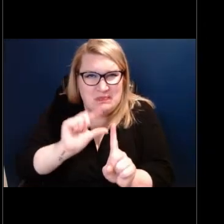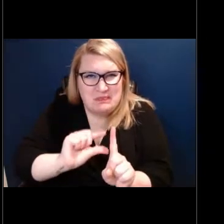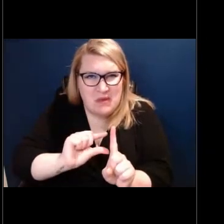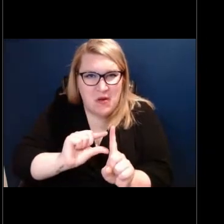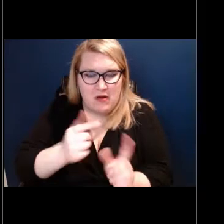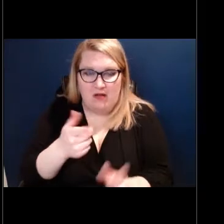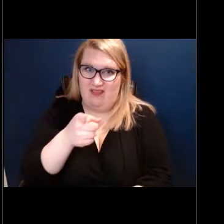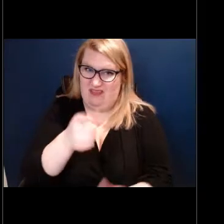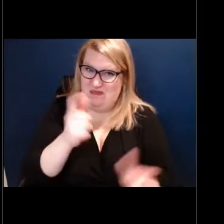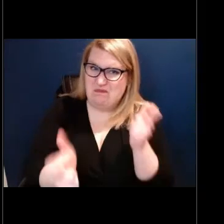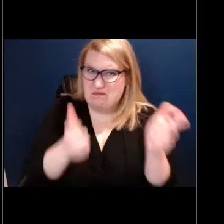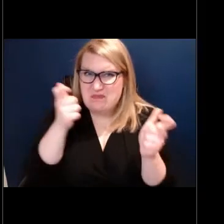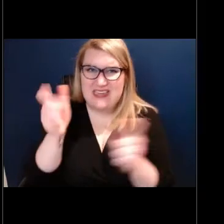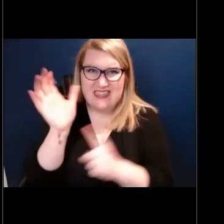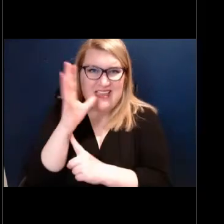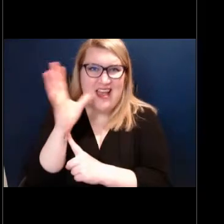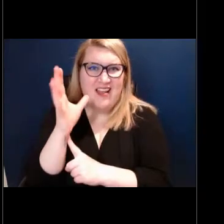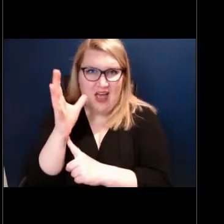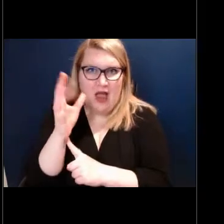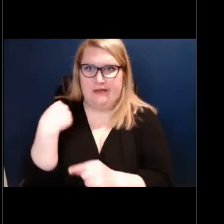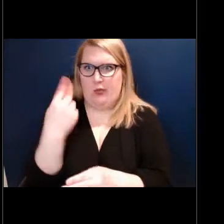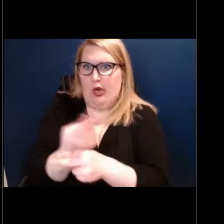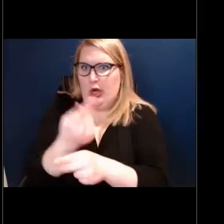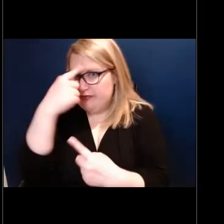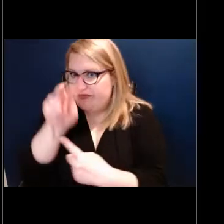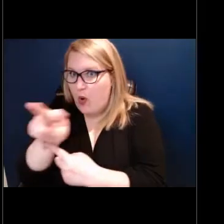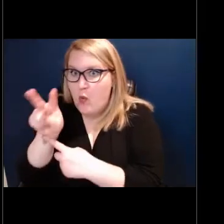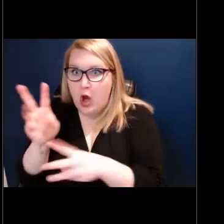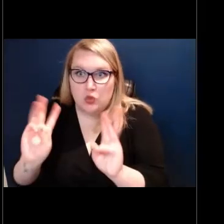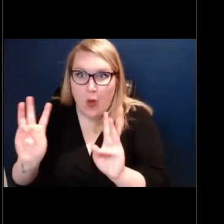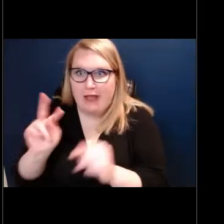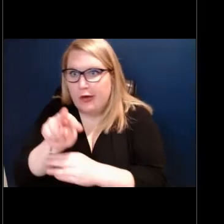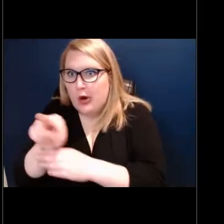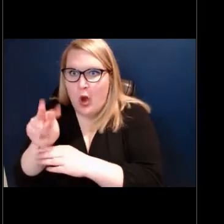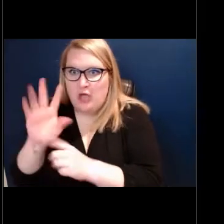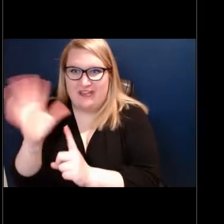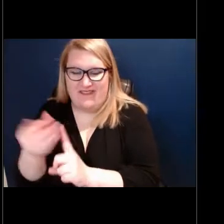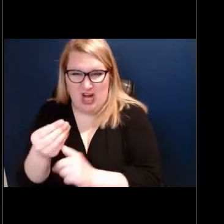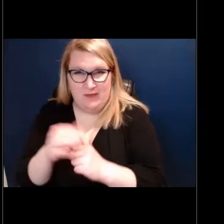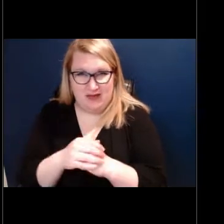that we use to monitor the weather and the environment. So let's see if there's any questions to go to